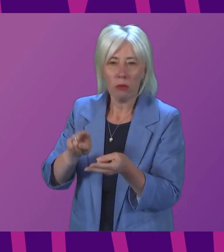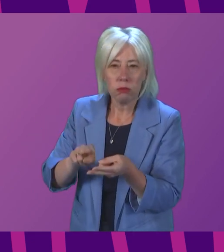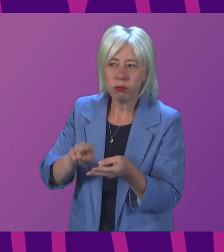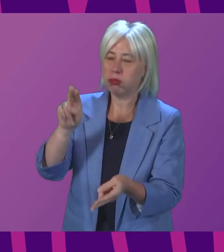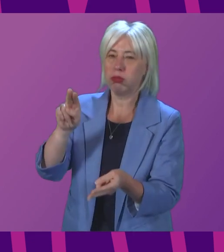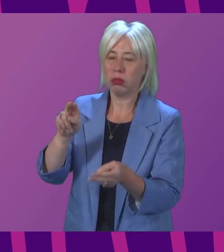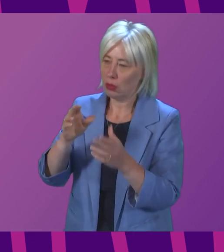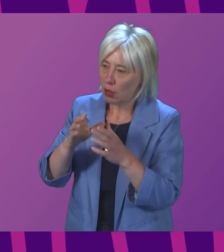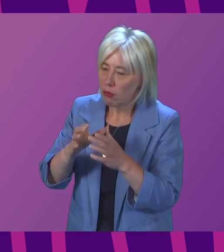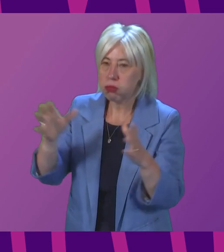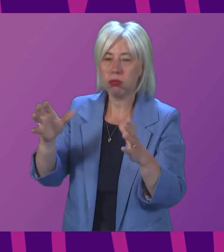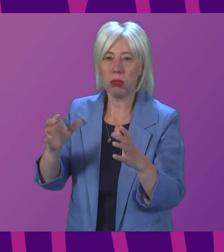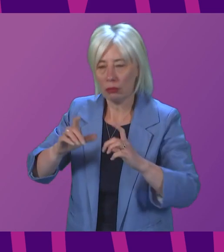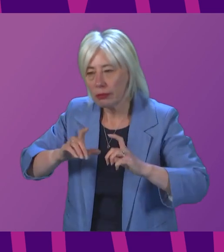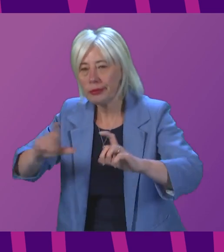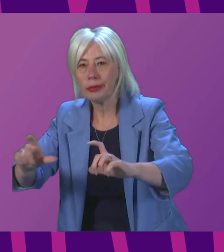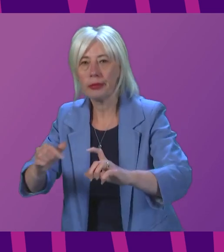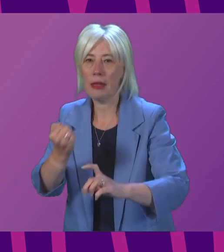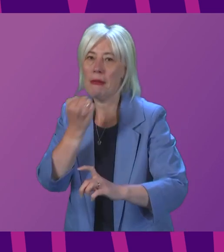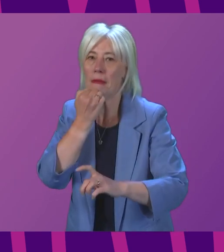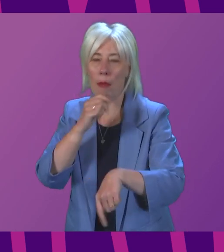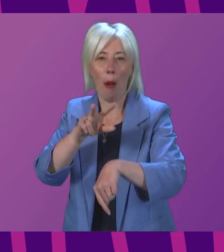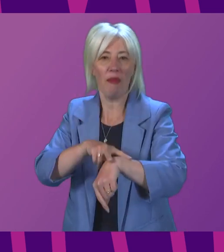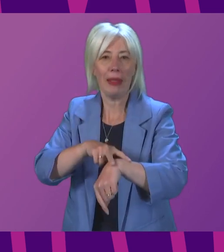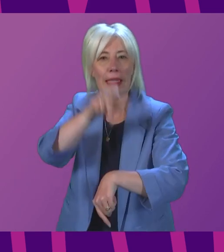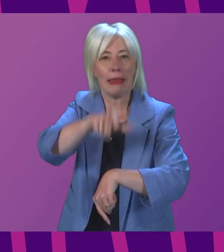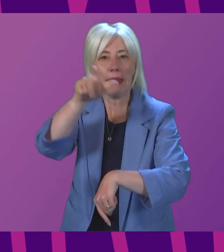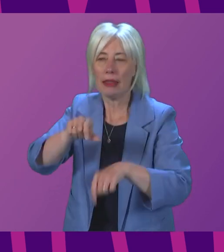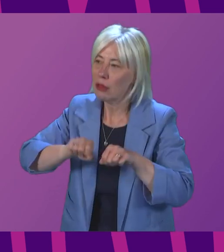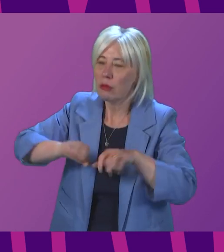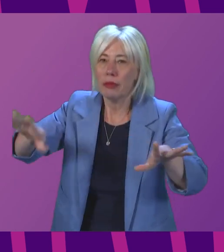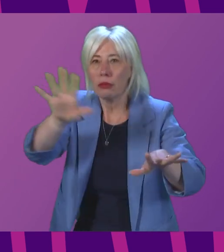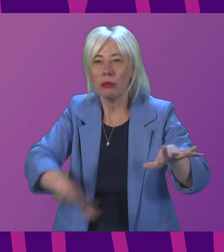in the number of police officers on the beat, and a range of other initiatives—that we